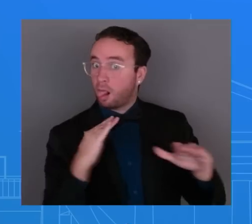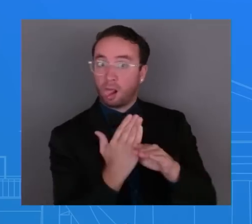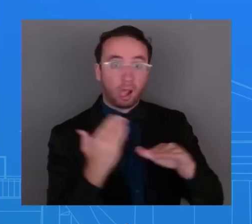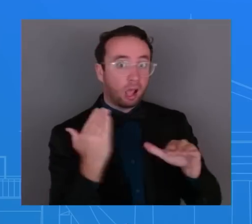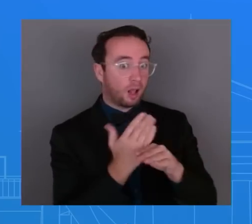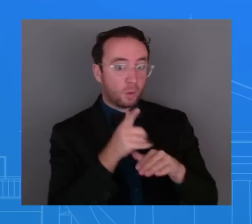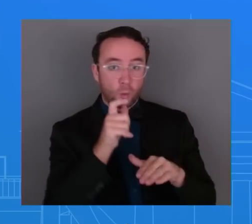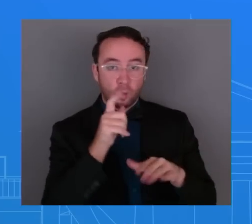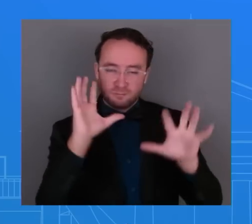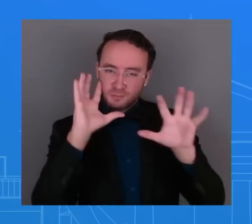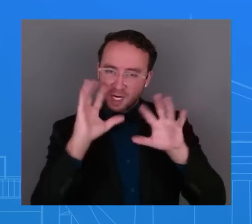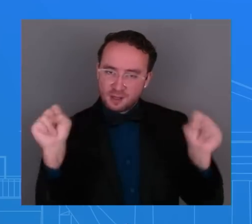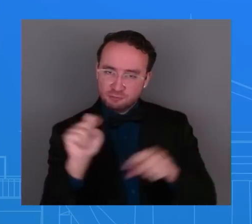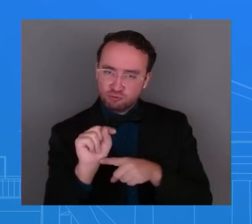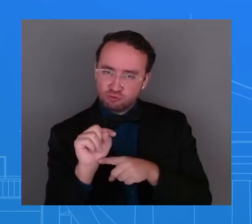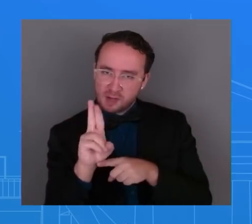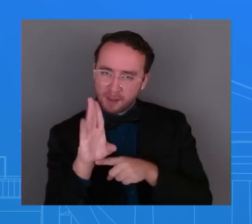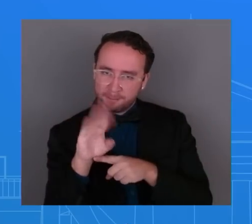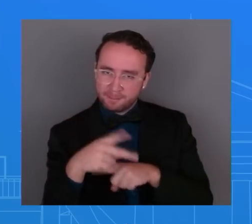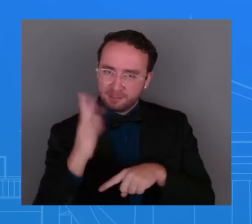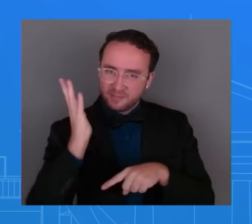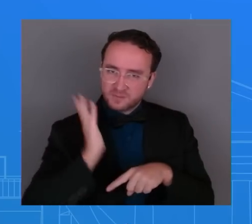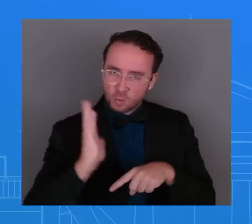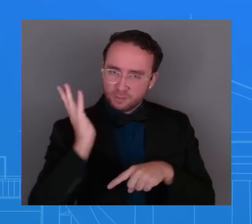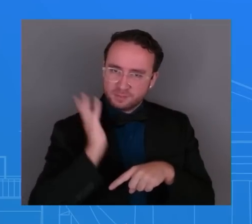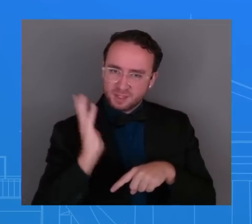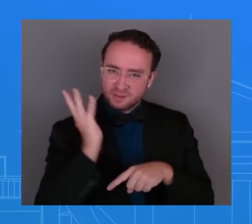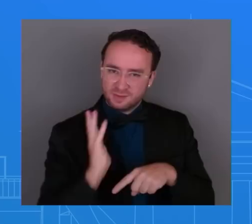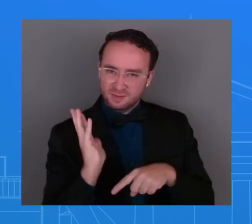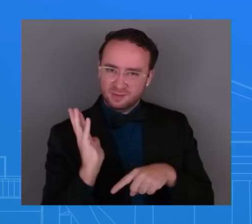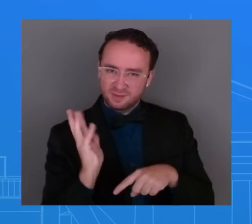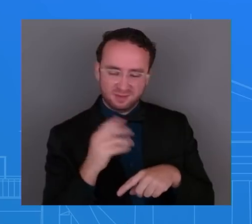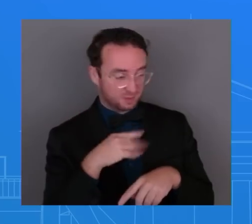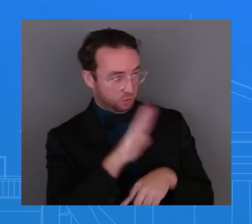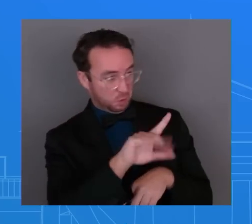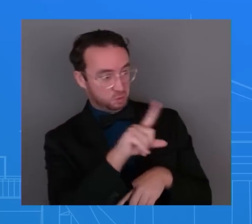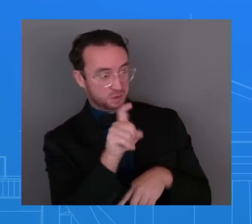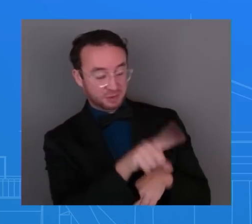because there's no daylight. The president believes that as well, and he's worked towards doing that.